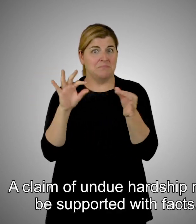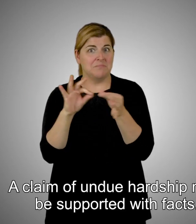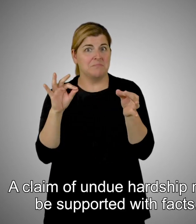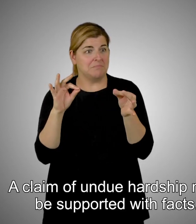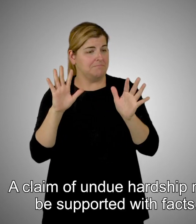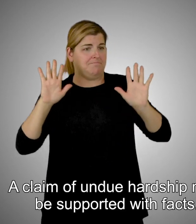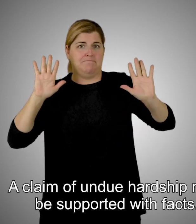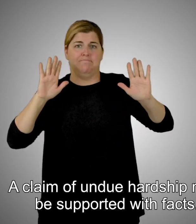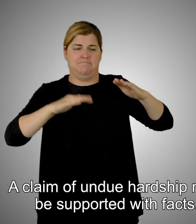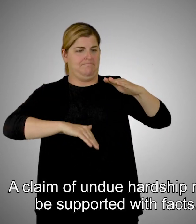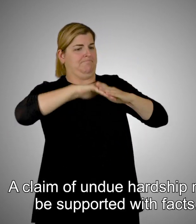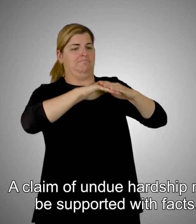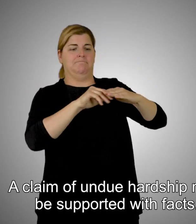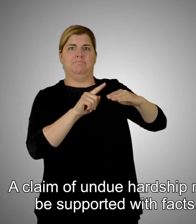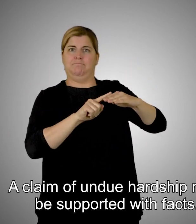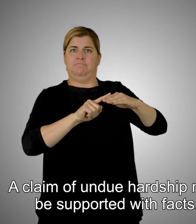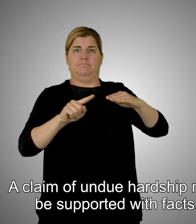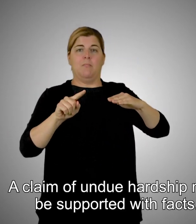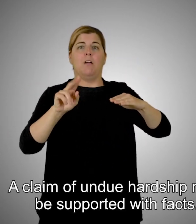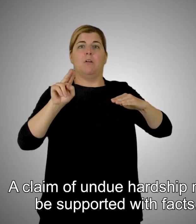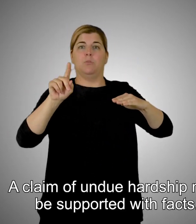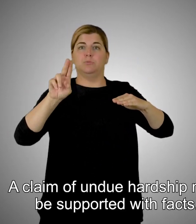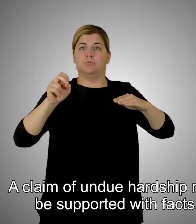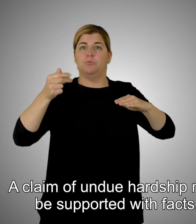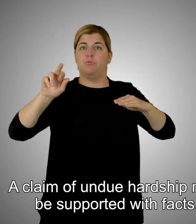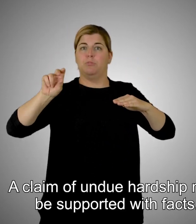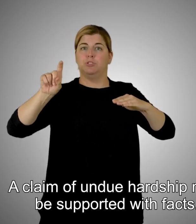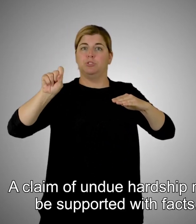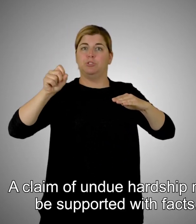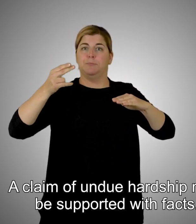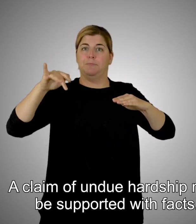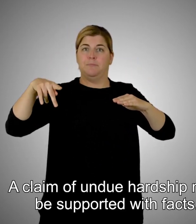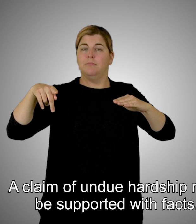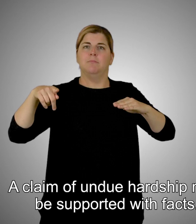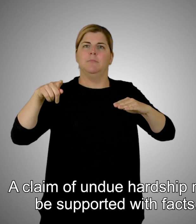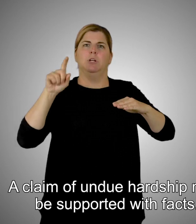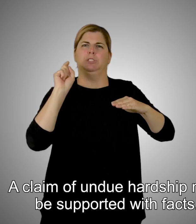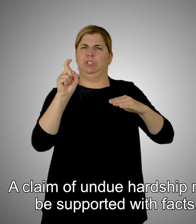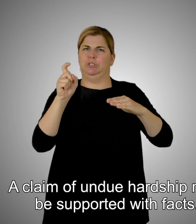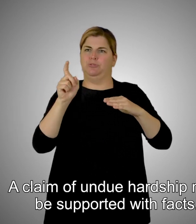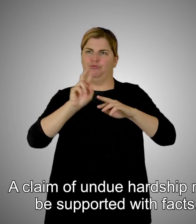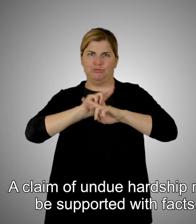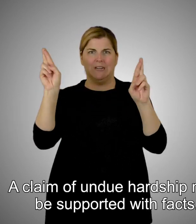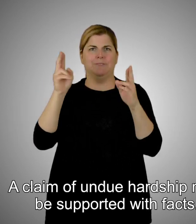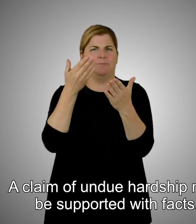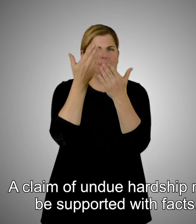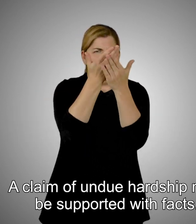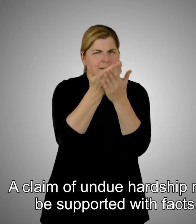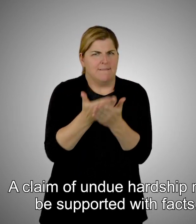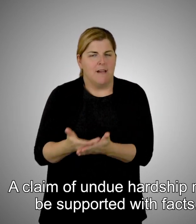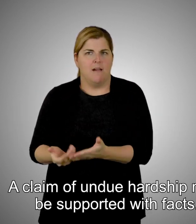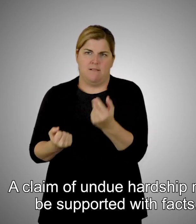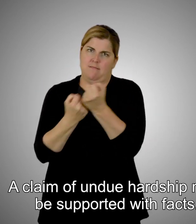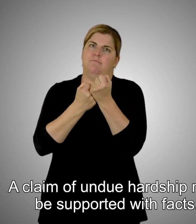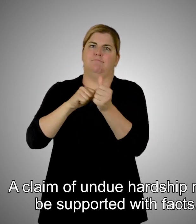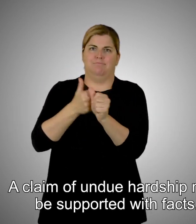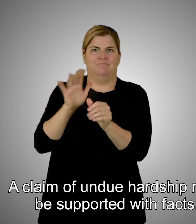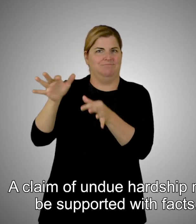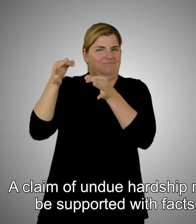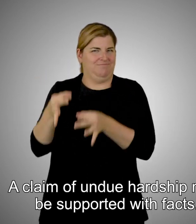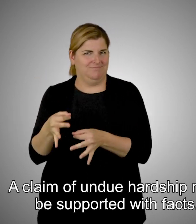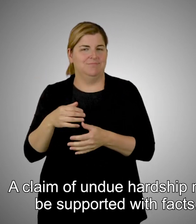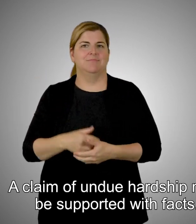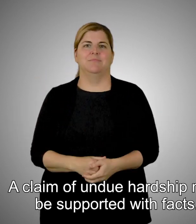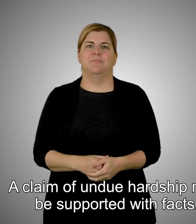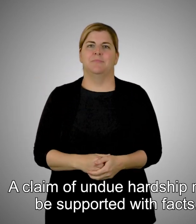A claim of undue hardship must be supported with facts.